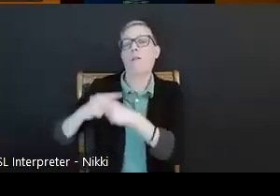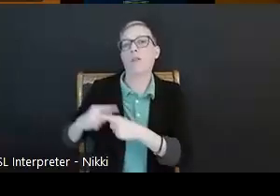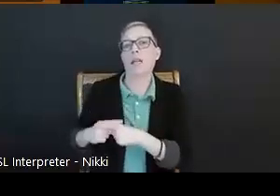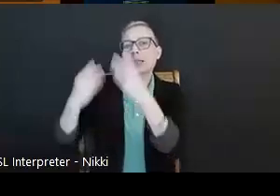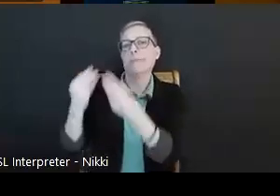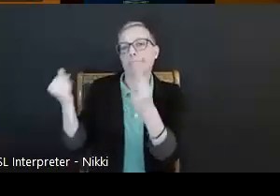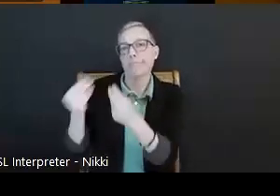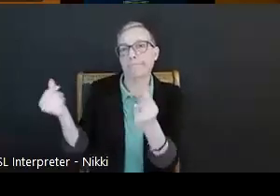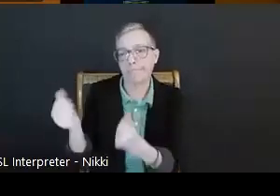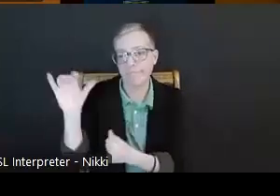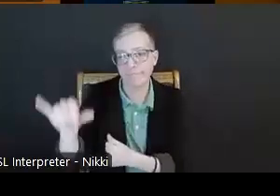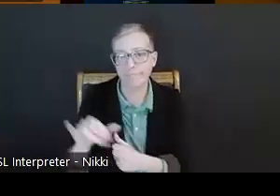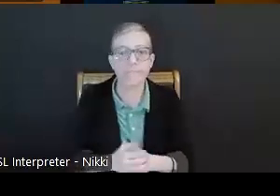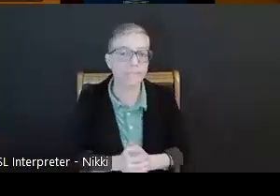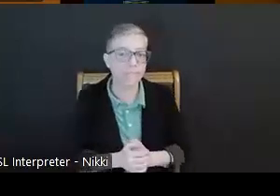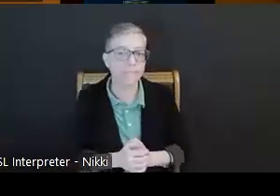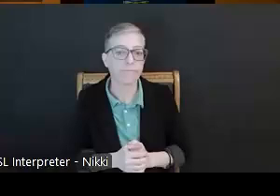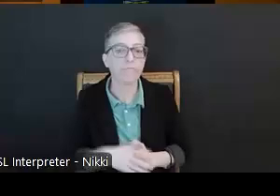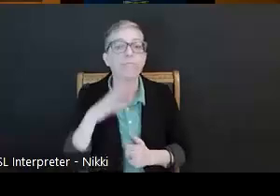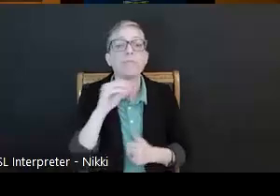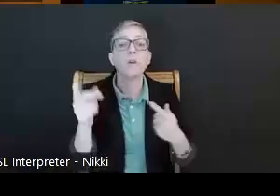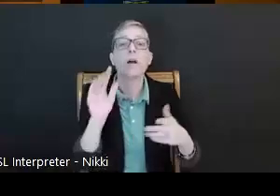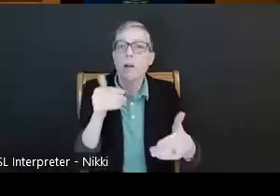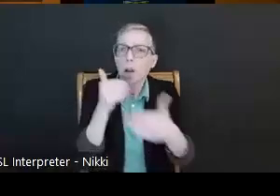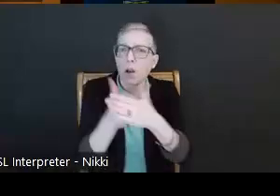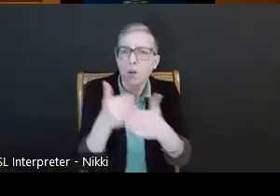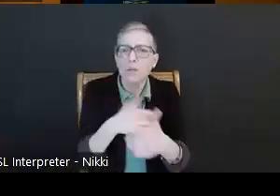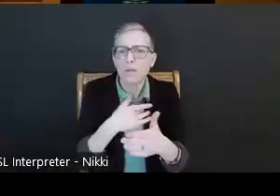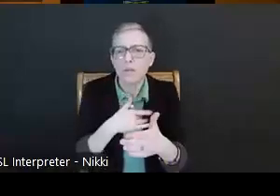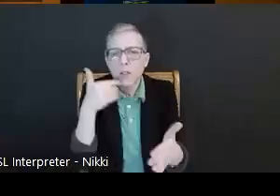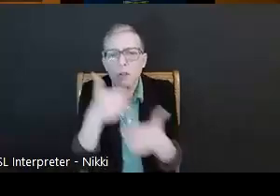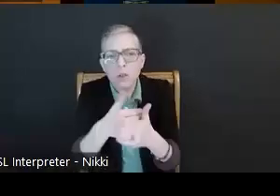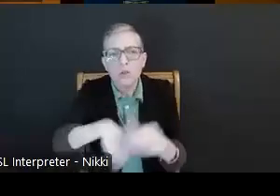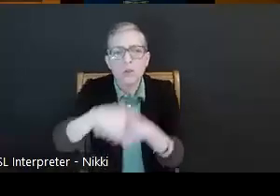quality and that closeness that I touched on um so kind of again that heart of the intervention